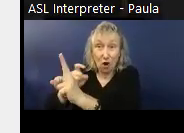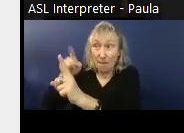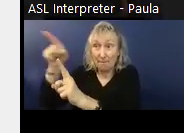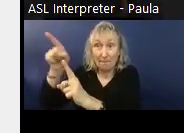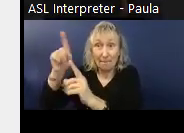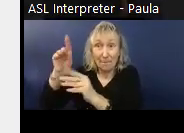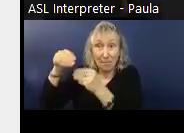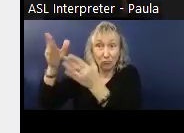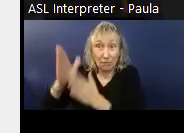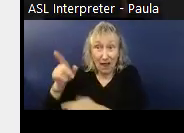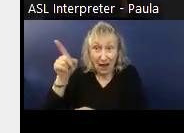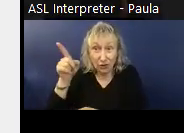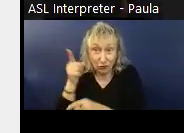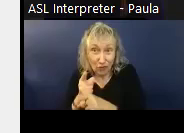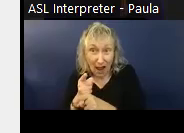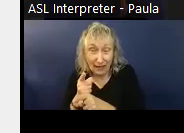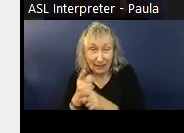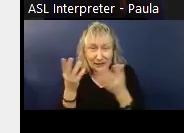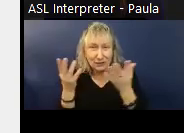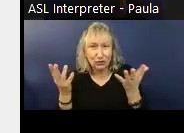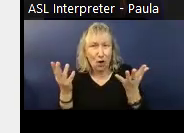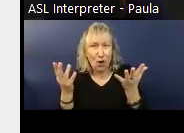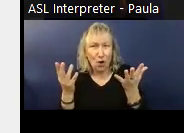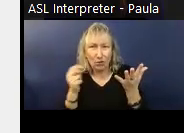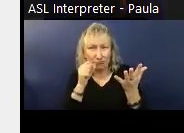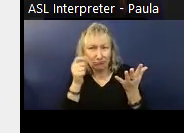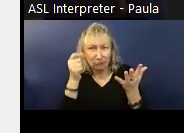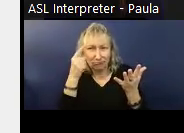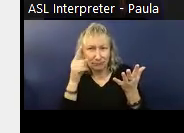And so I'm not quite sure how you fix that.